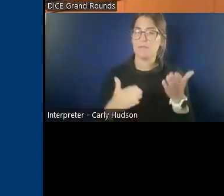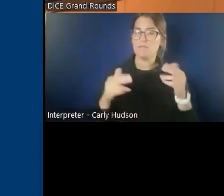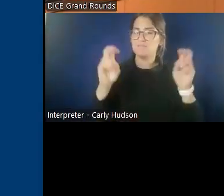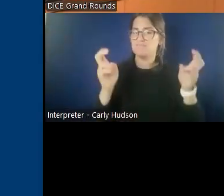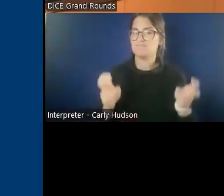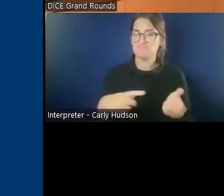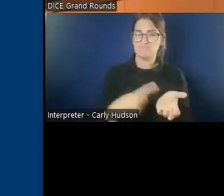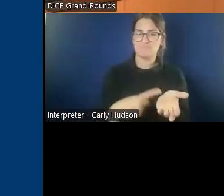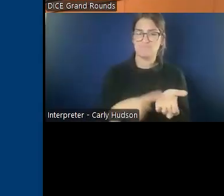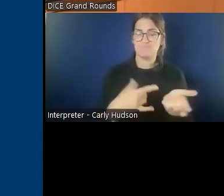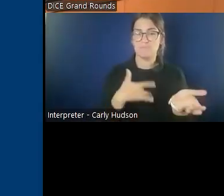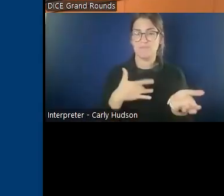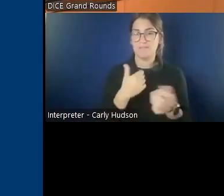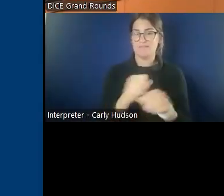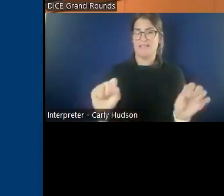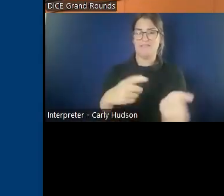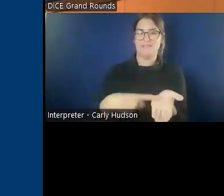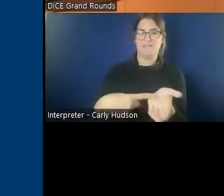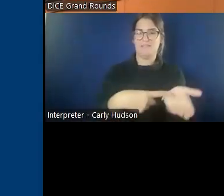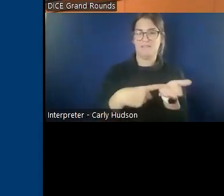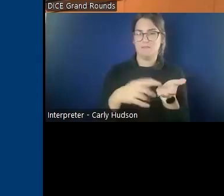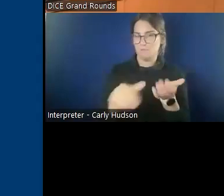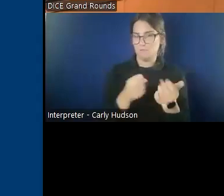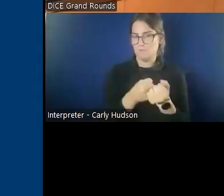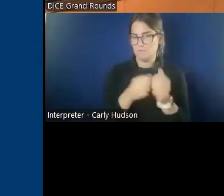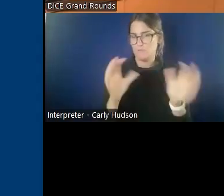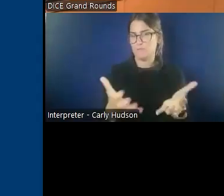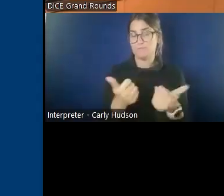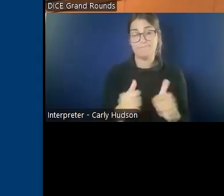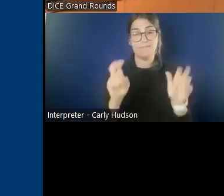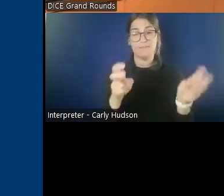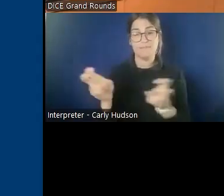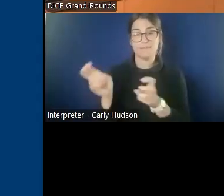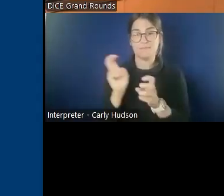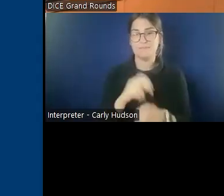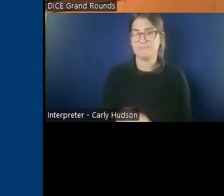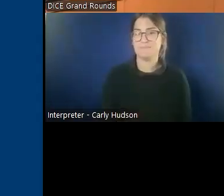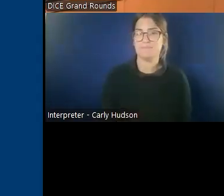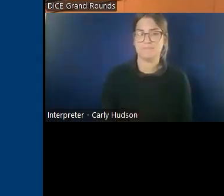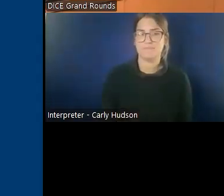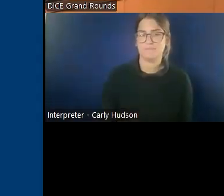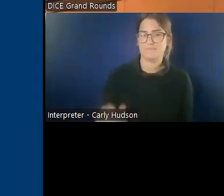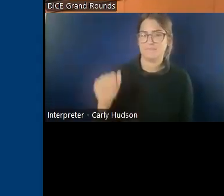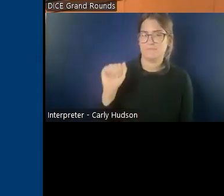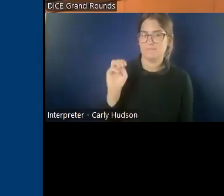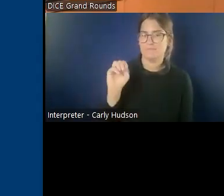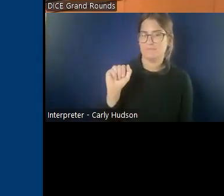you felt safe discussing in this support group I can take this one also um I feel like we've really